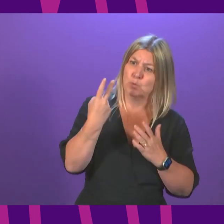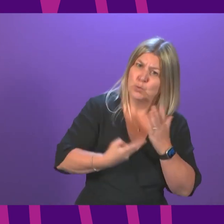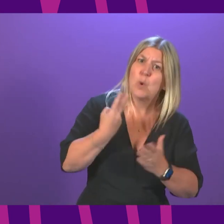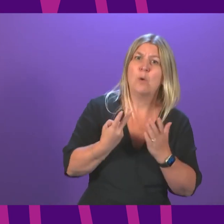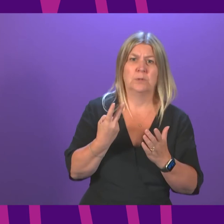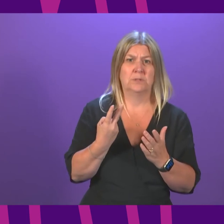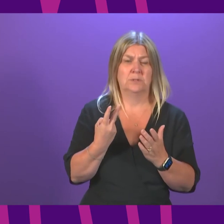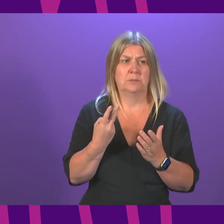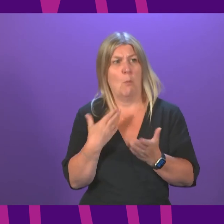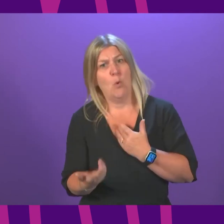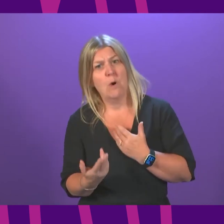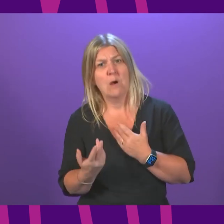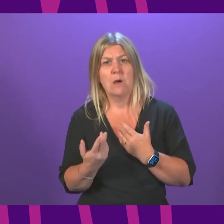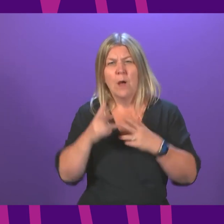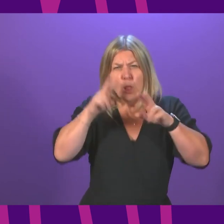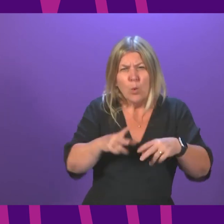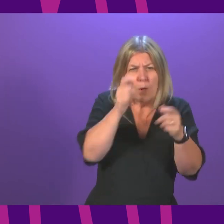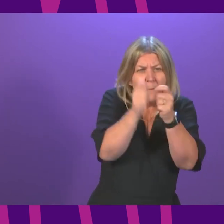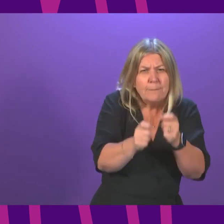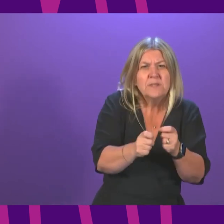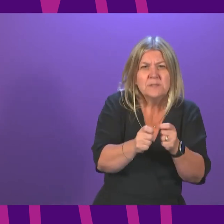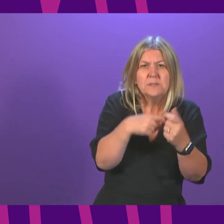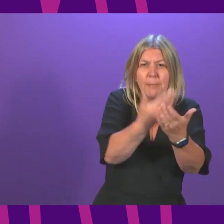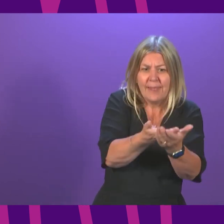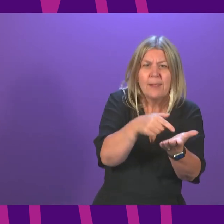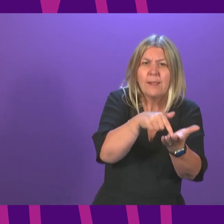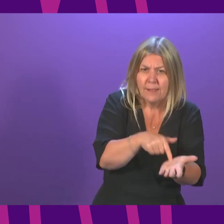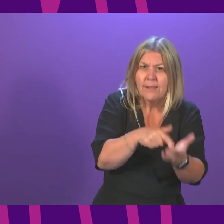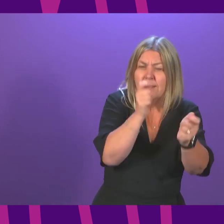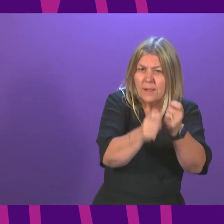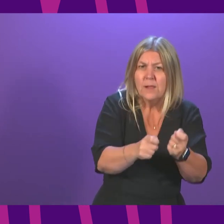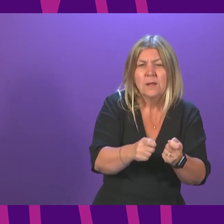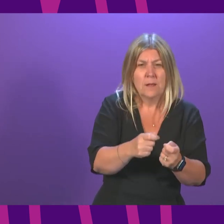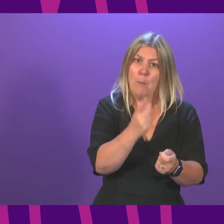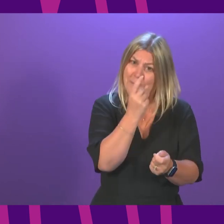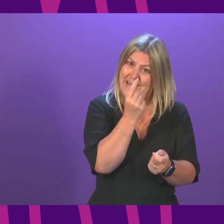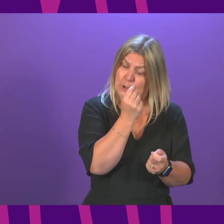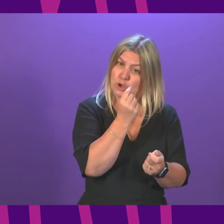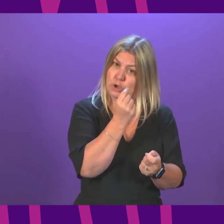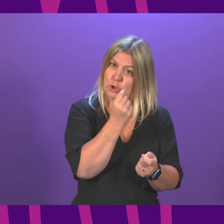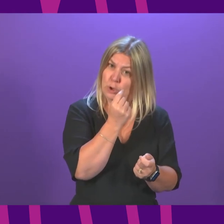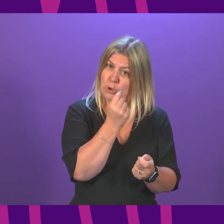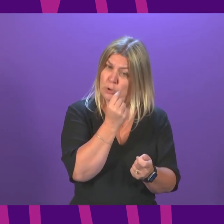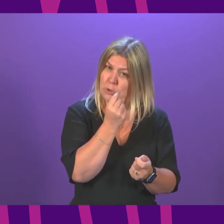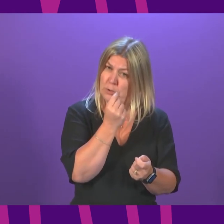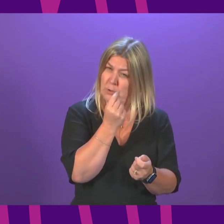they are all already on the record. It is fair to say, however, that over the past few